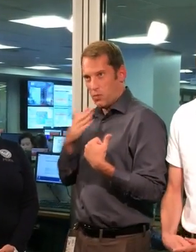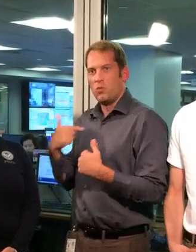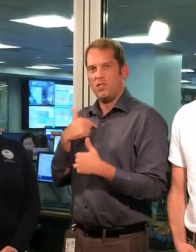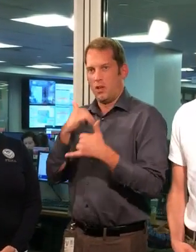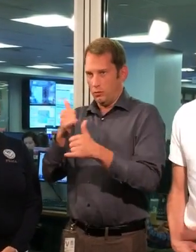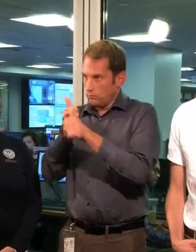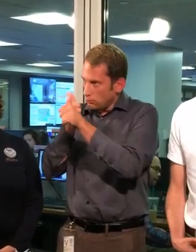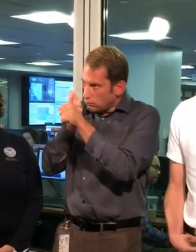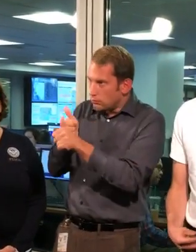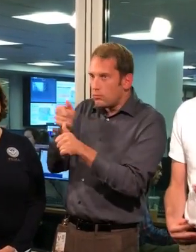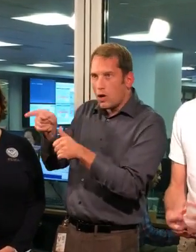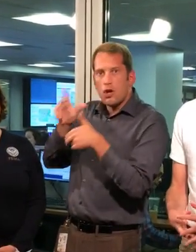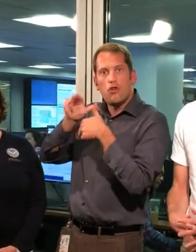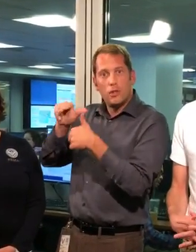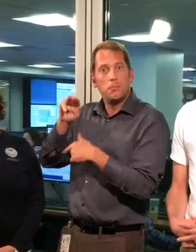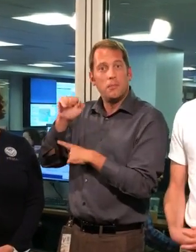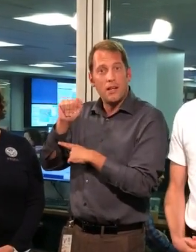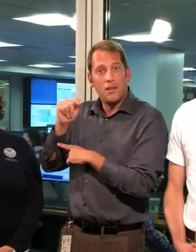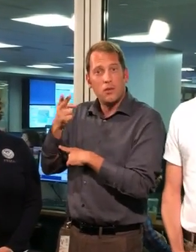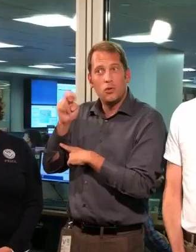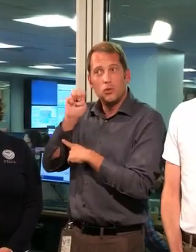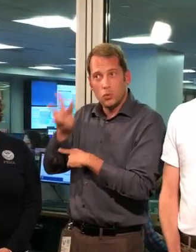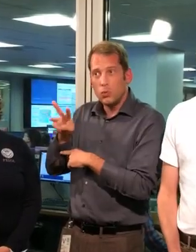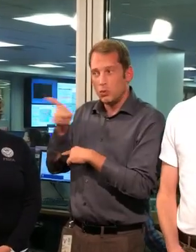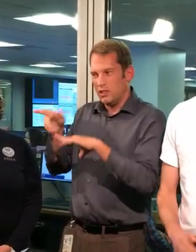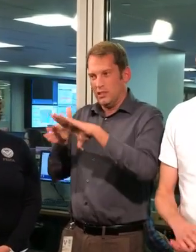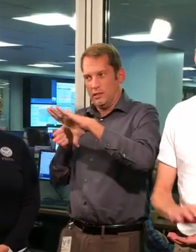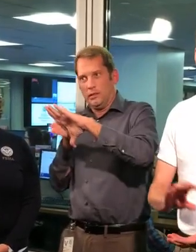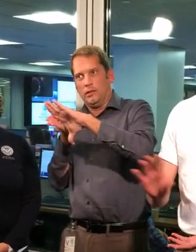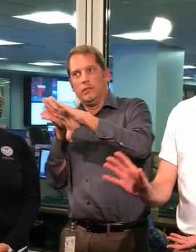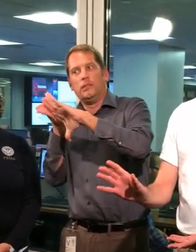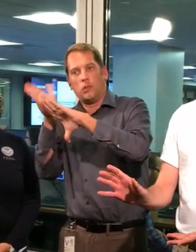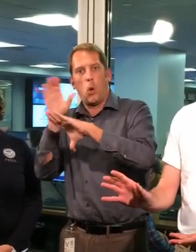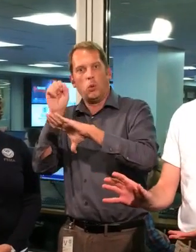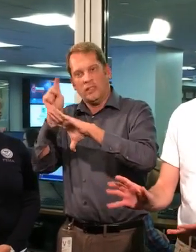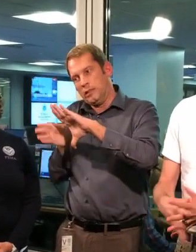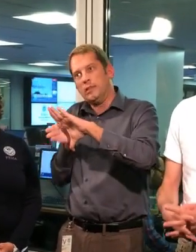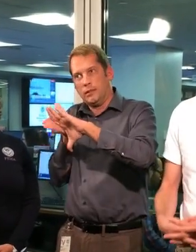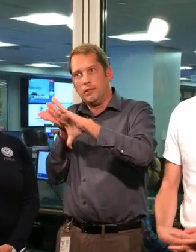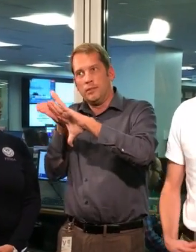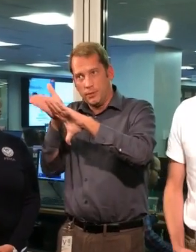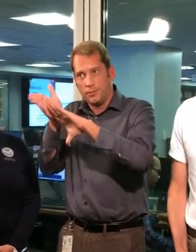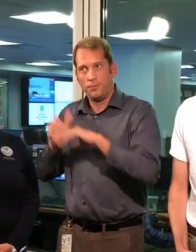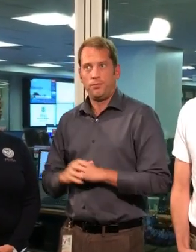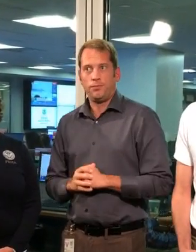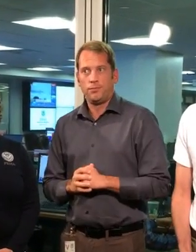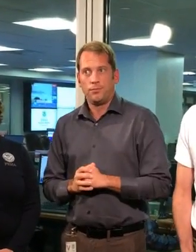It is just off the coast of South Carolina and will continue to parallel the coast of